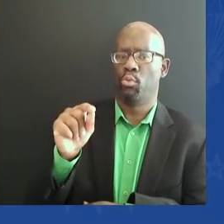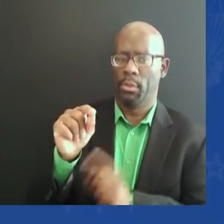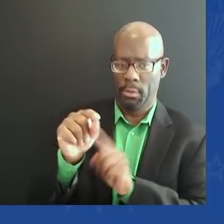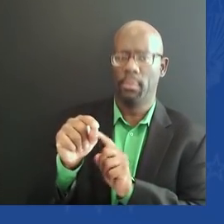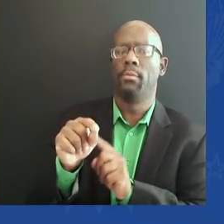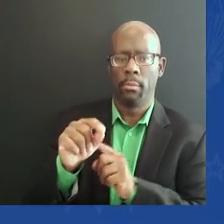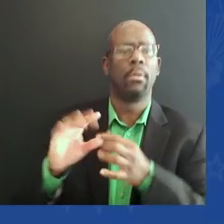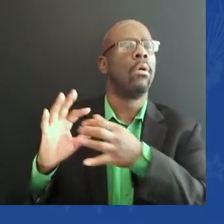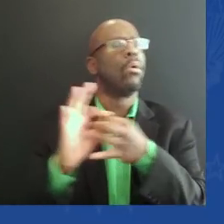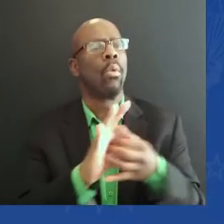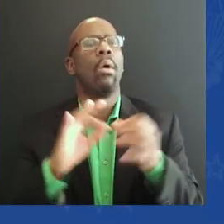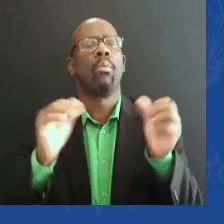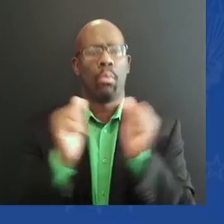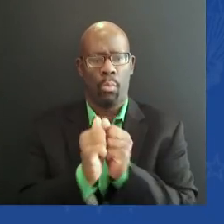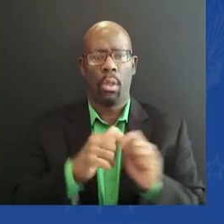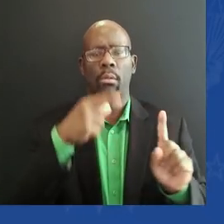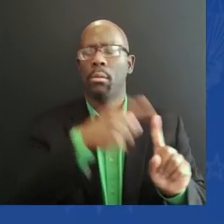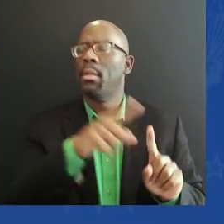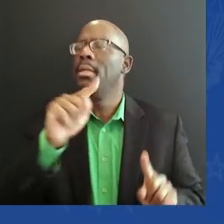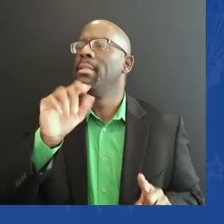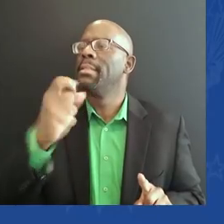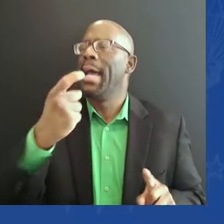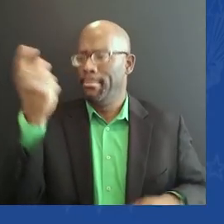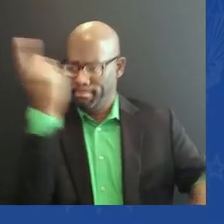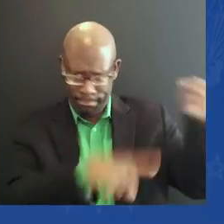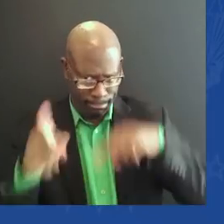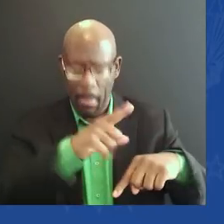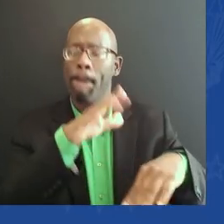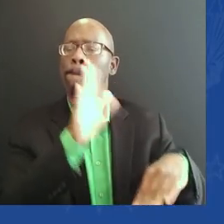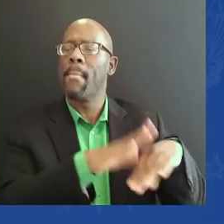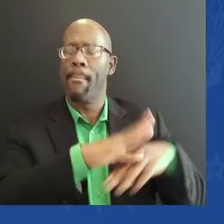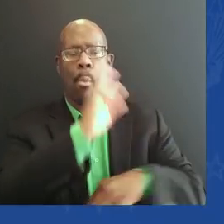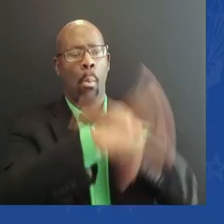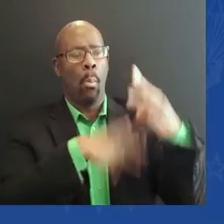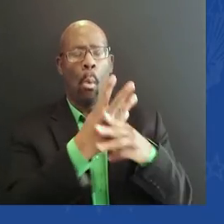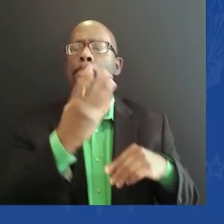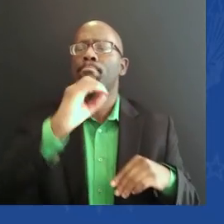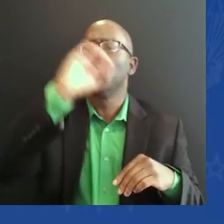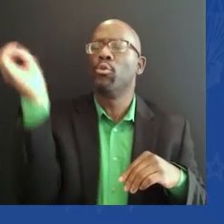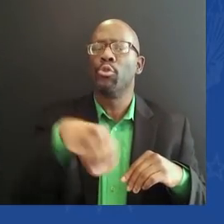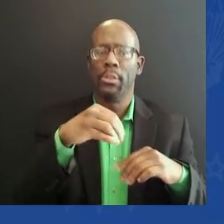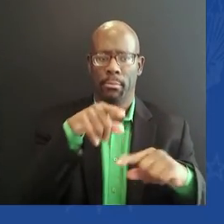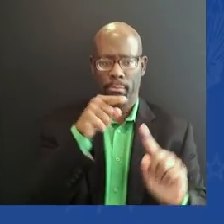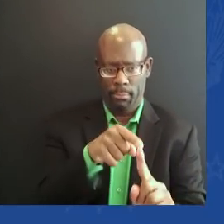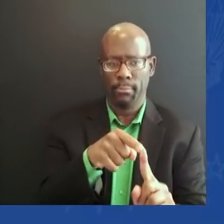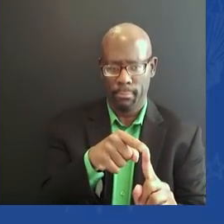building momentum up to this achievement. And this is an incredible win for all our countries.